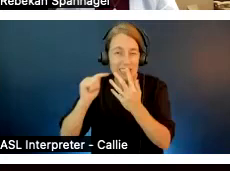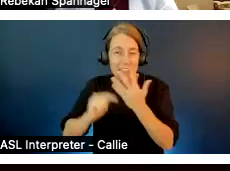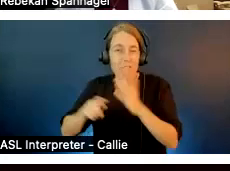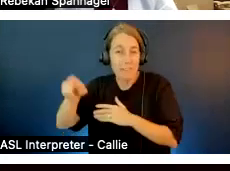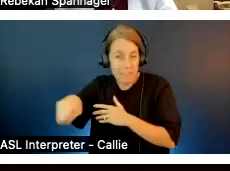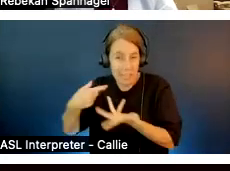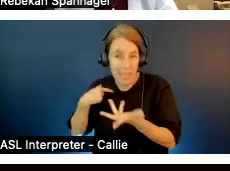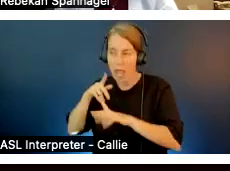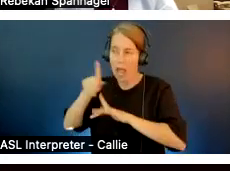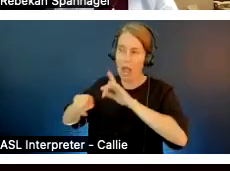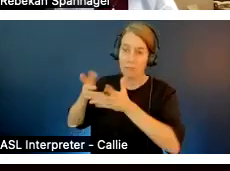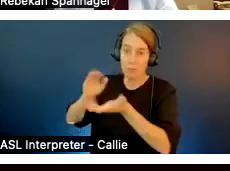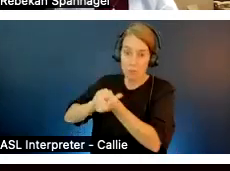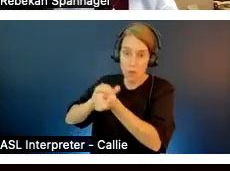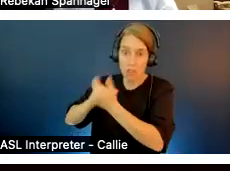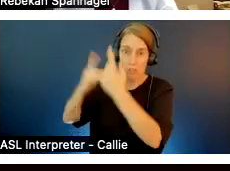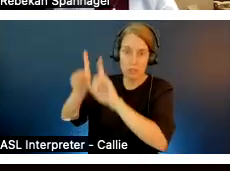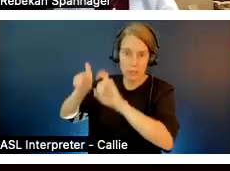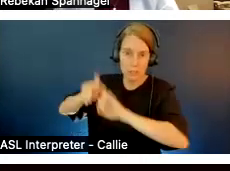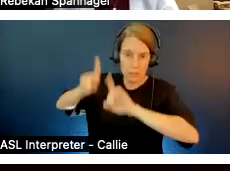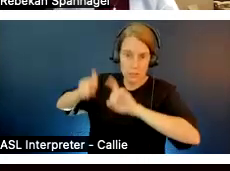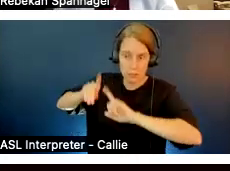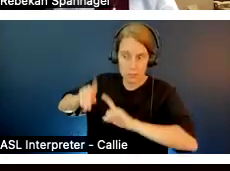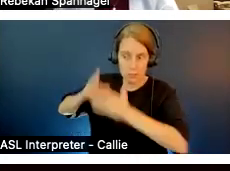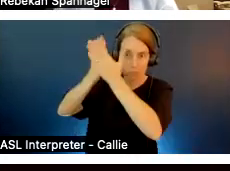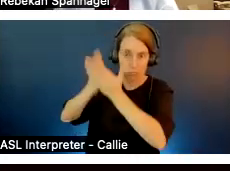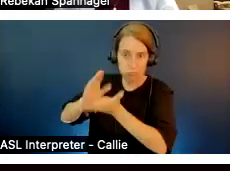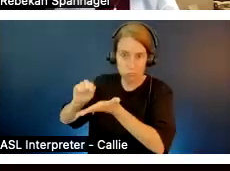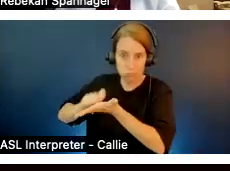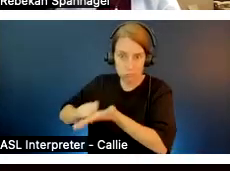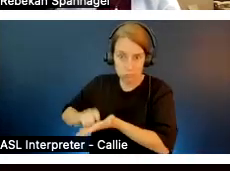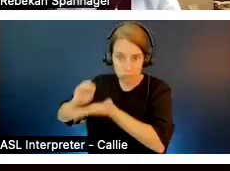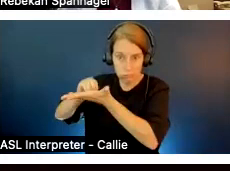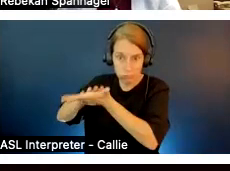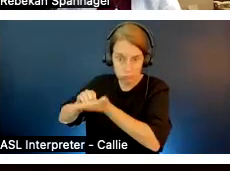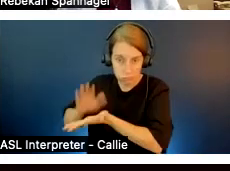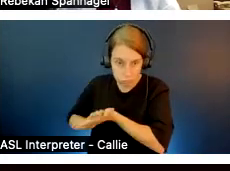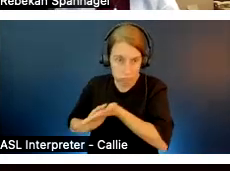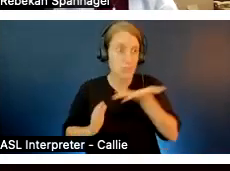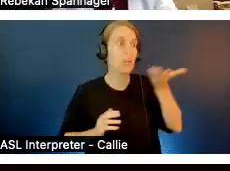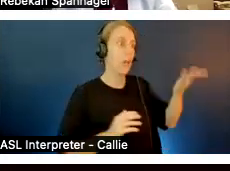those treatments and services so always the more education that you have about what is in your